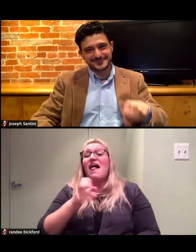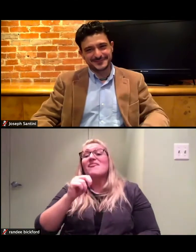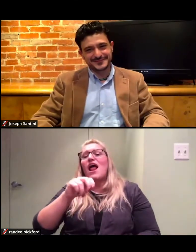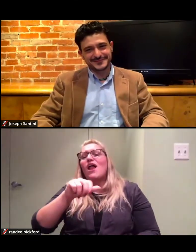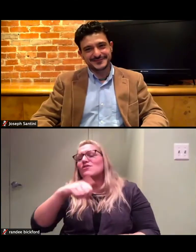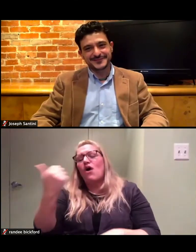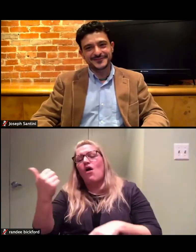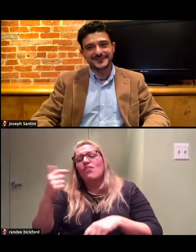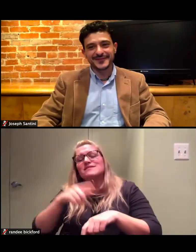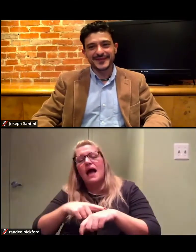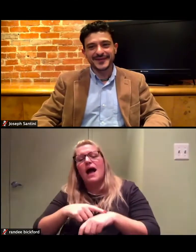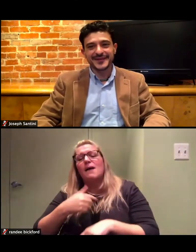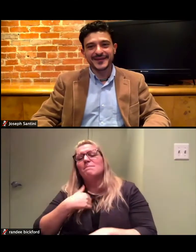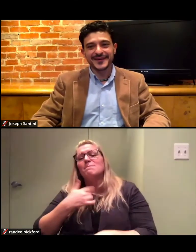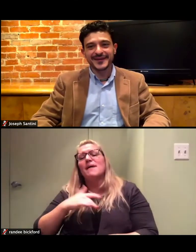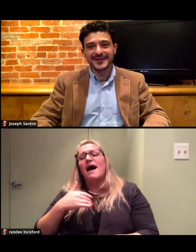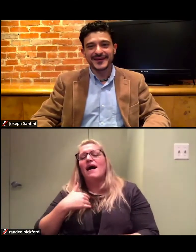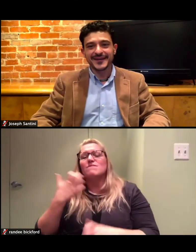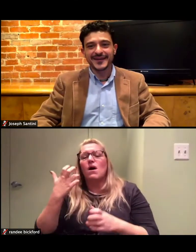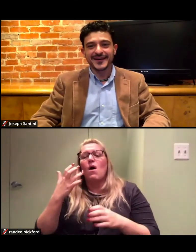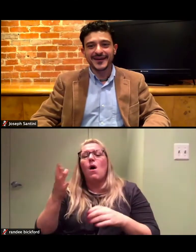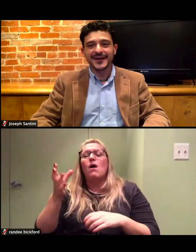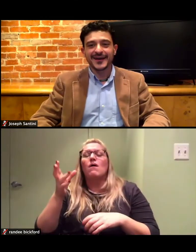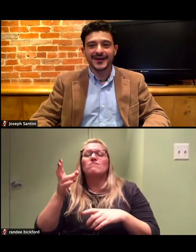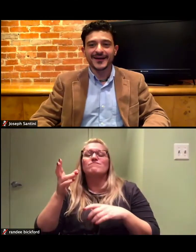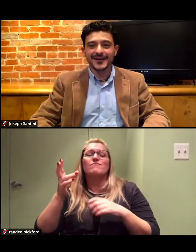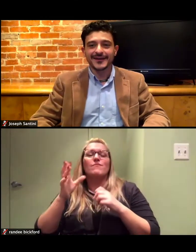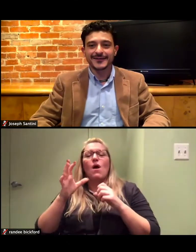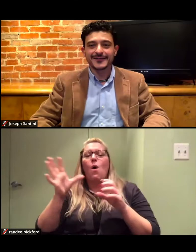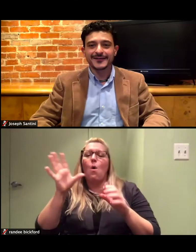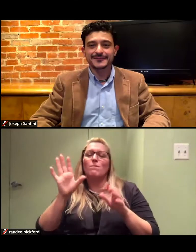And so we showed them that. And there were other times, for example,